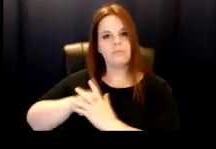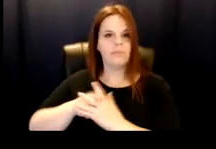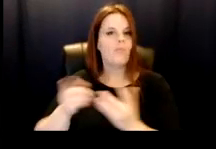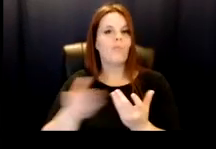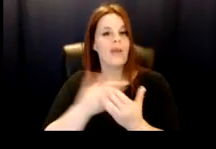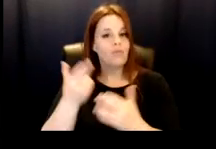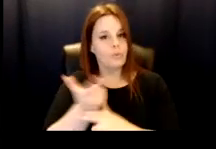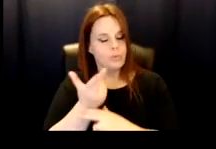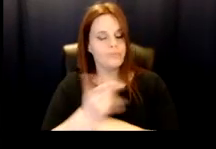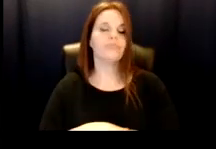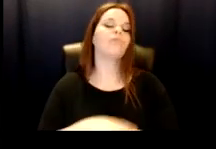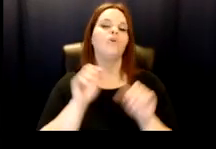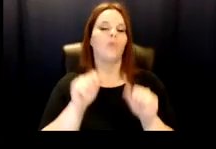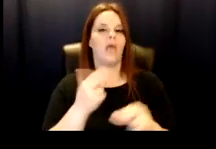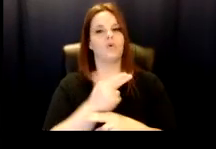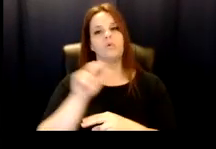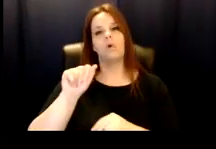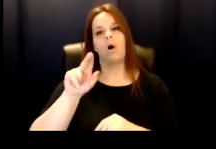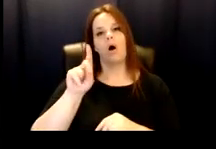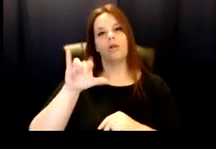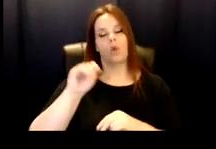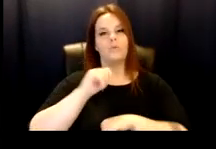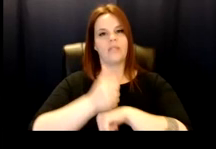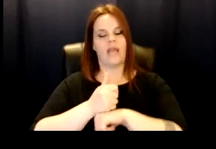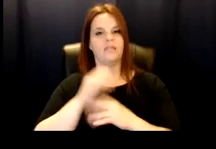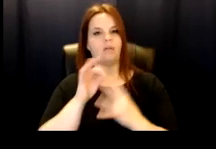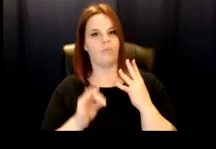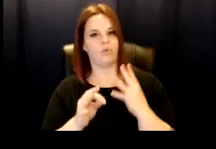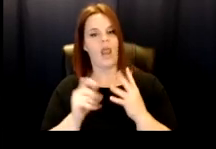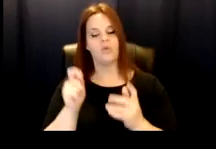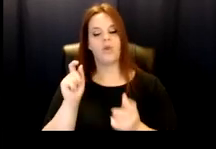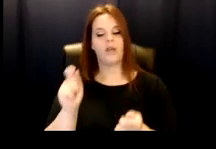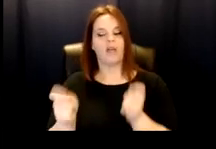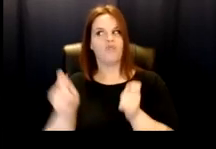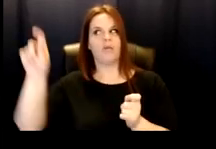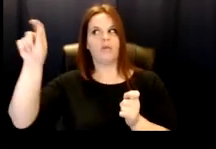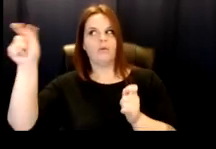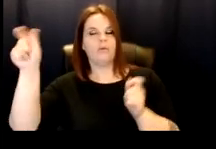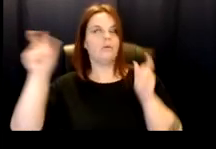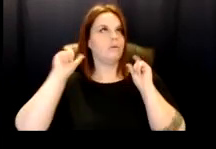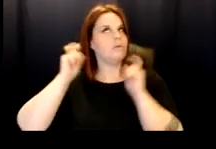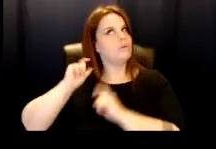the audio settings options. You can adjust the volume on your audio settings option.